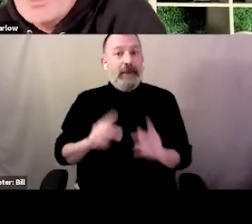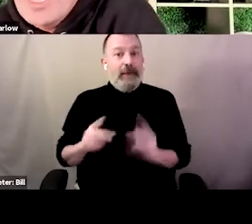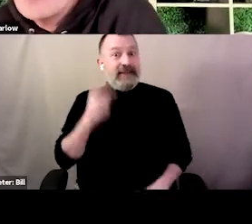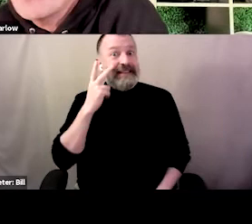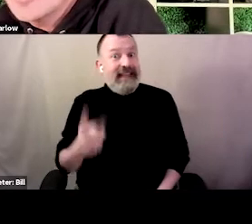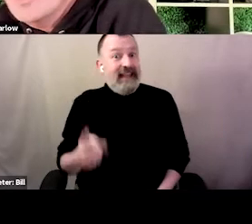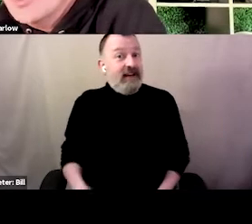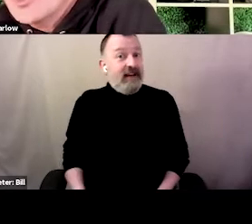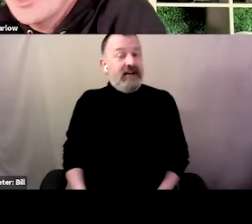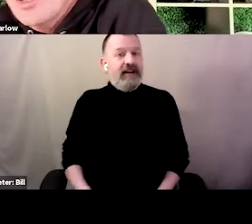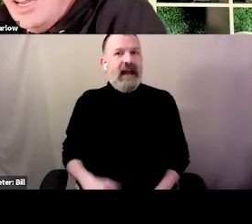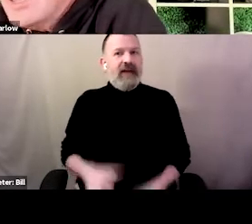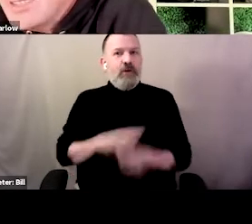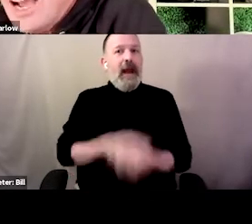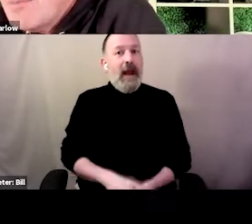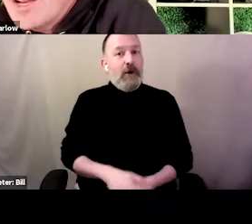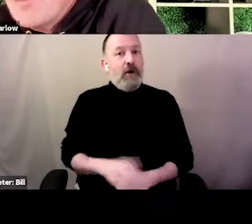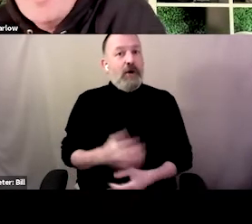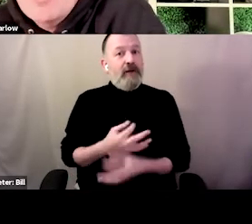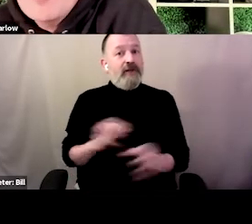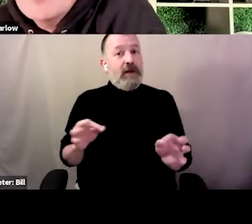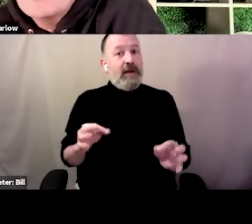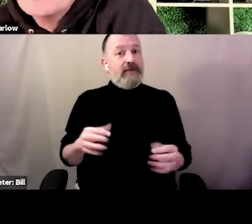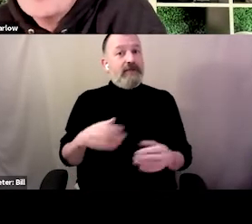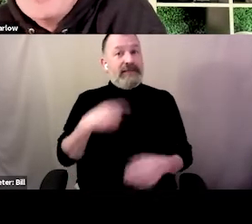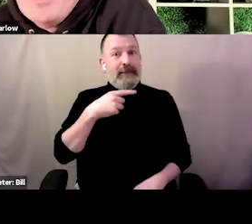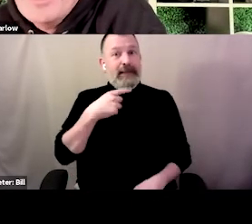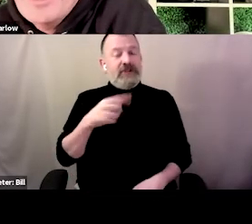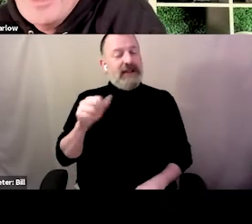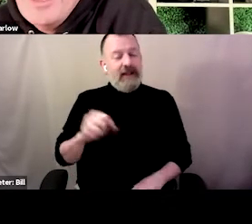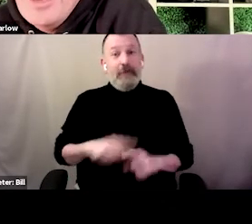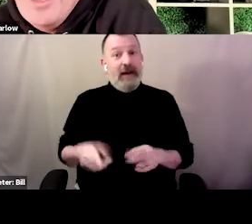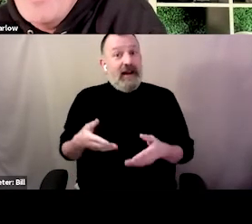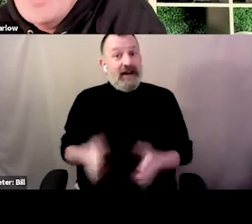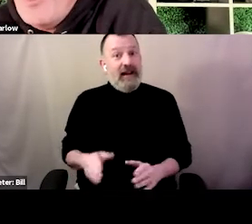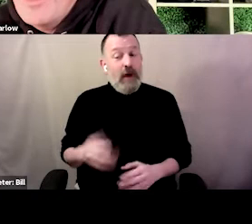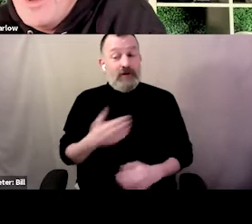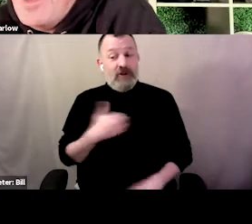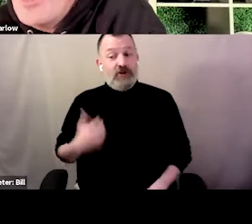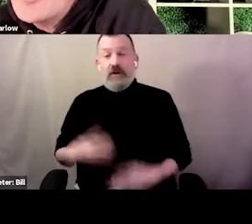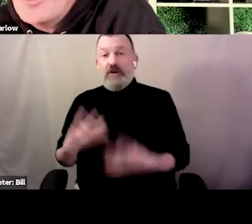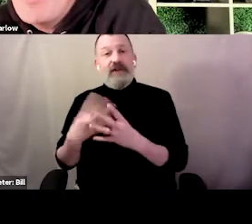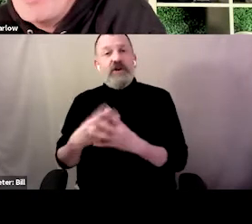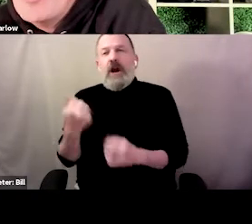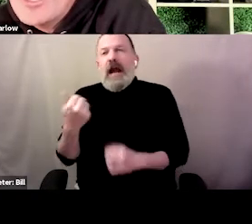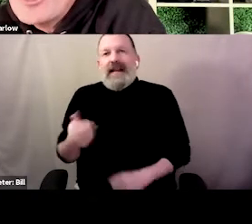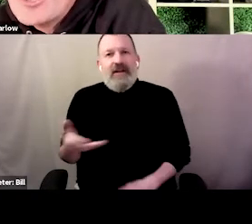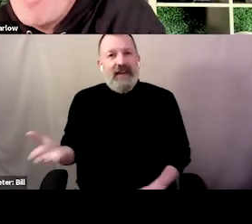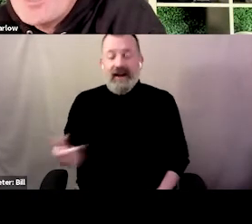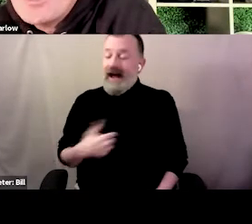hamper free speech. It has the side benefit of allowing them to filter anything CalebBarlow: I'm now. I'm not trying to make a political statement to say,